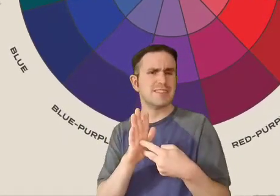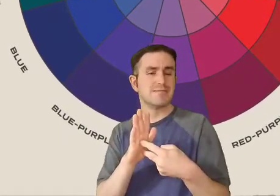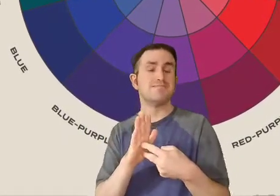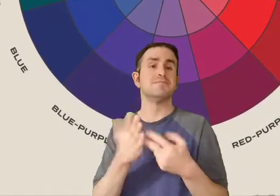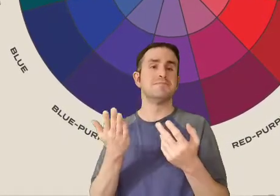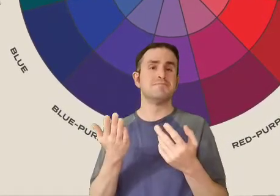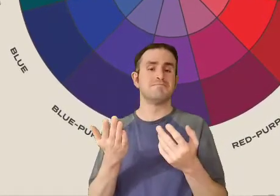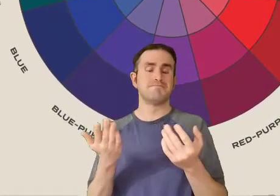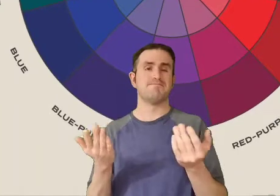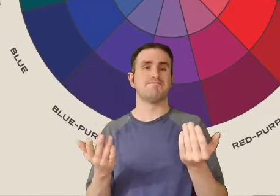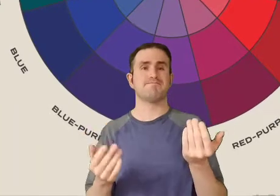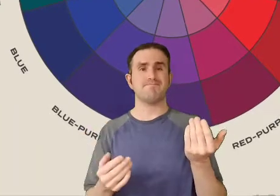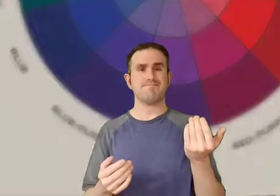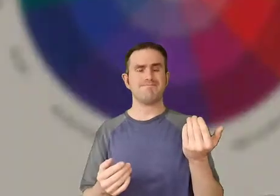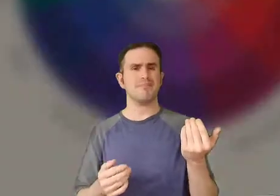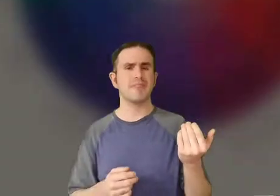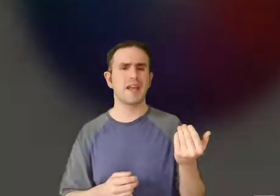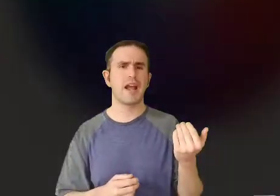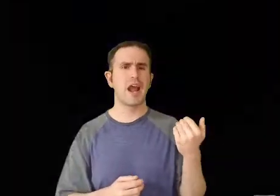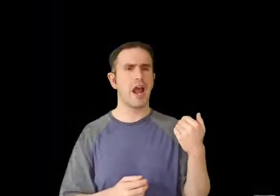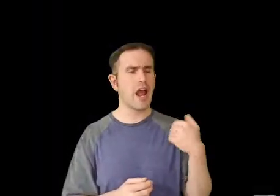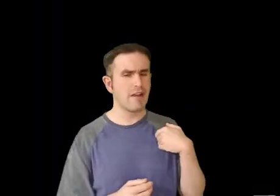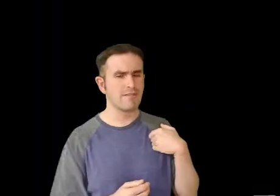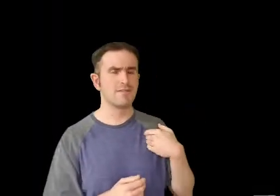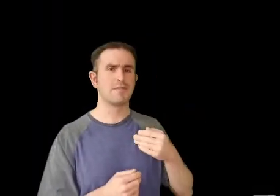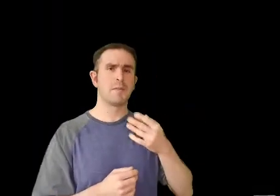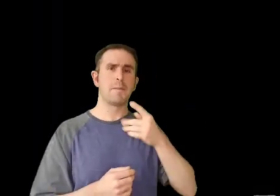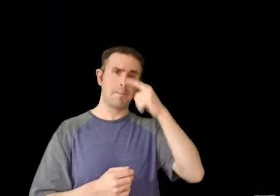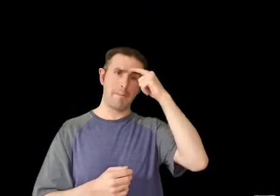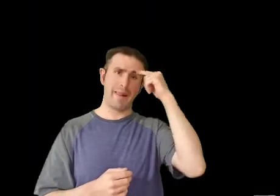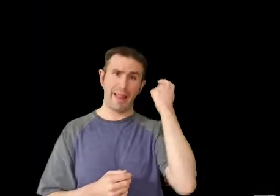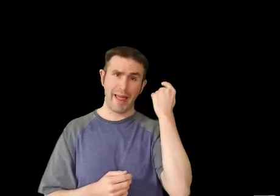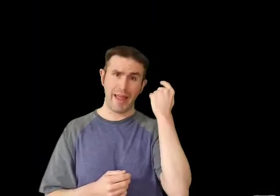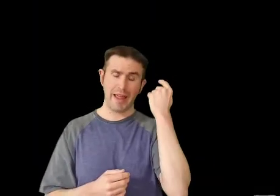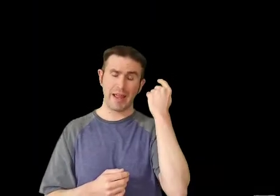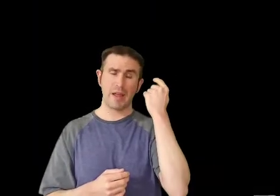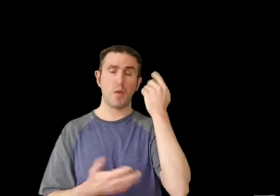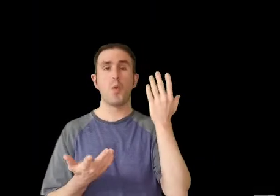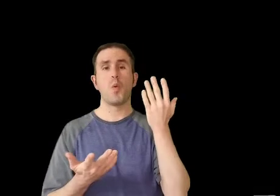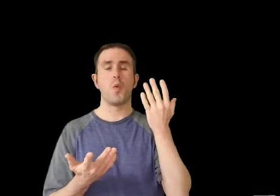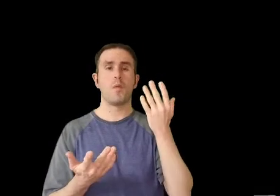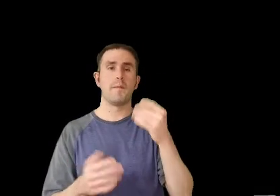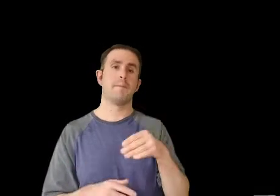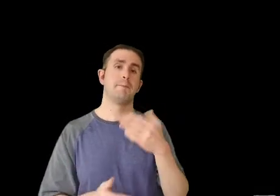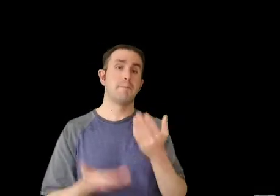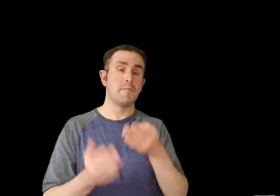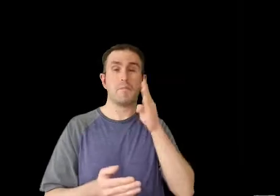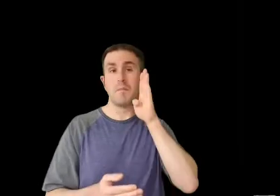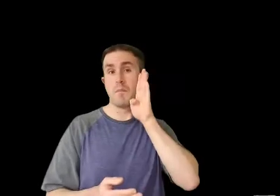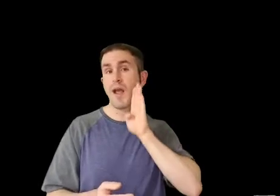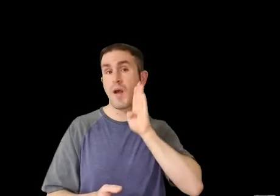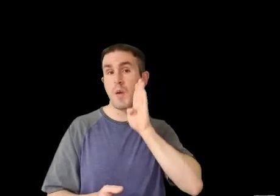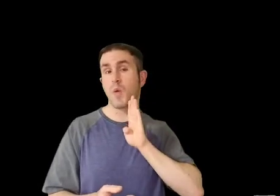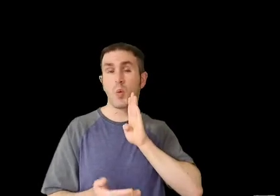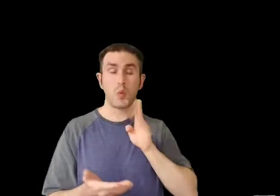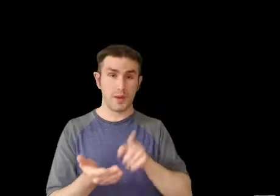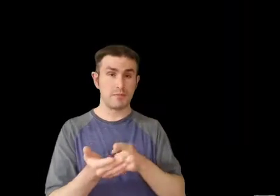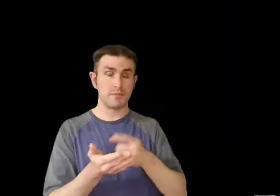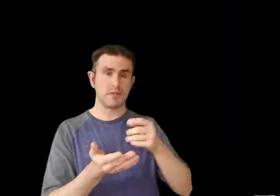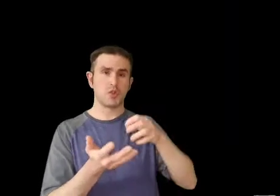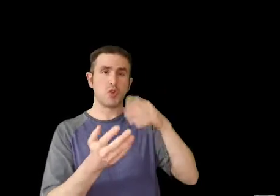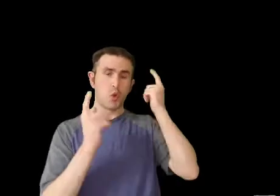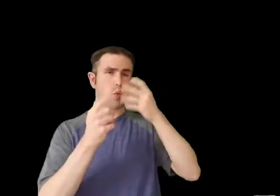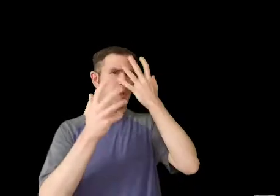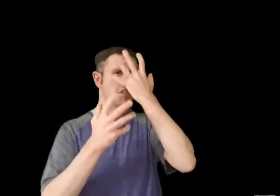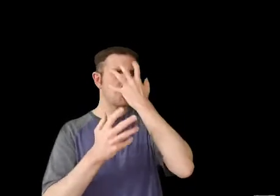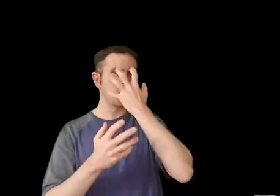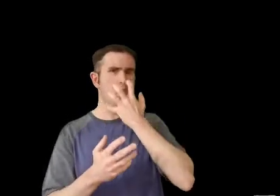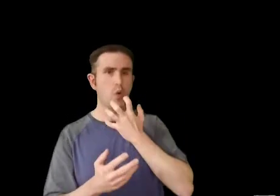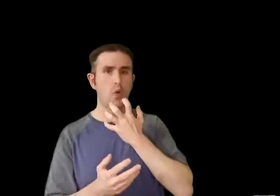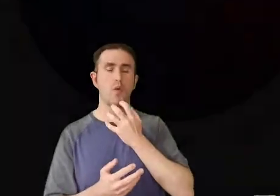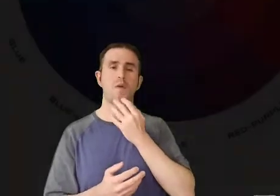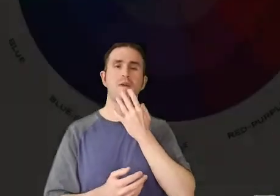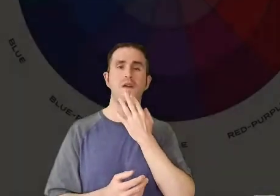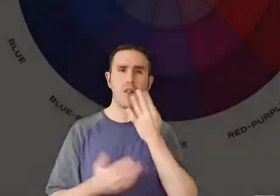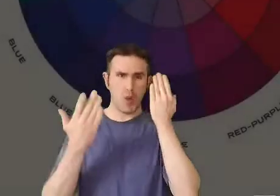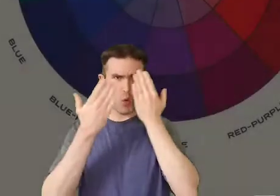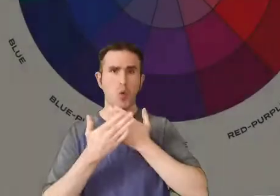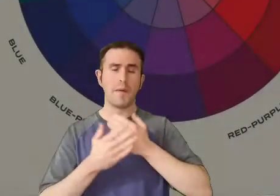Shade, refers to when you're adding black or brown to darken a color, usually black though.